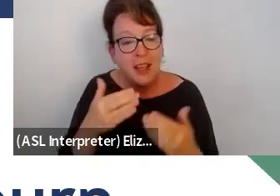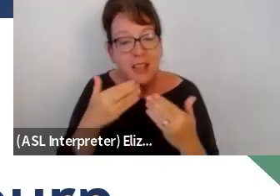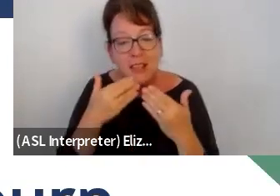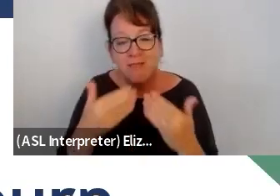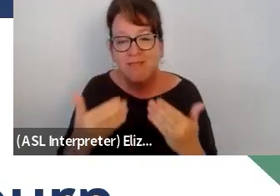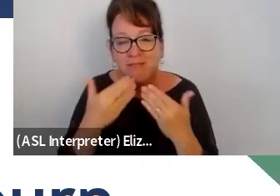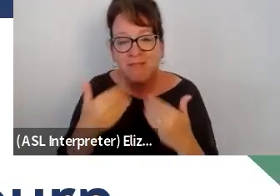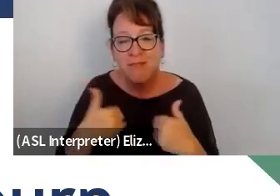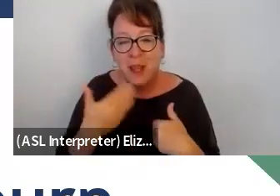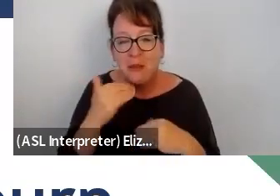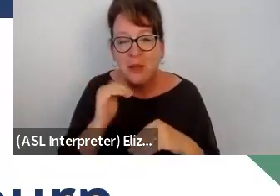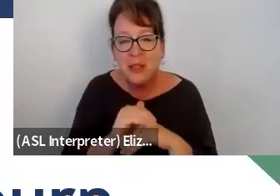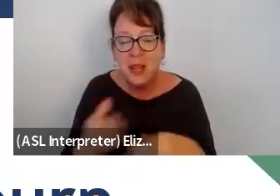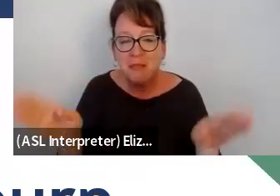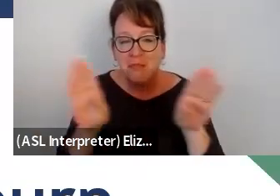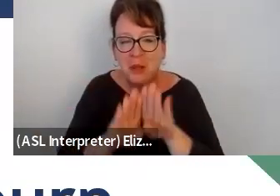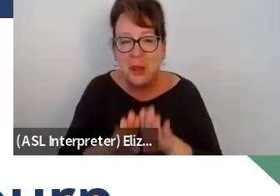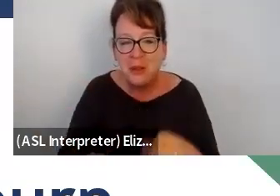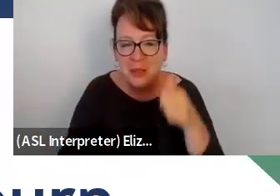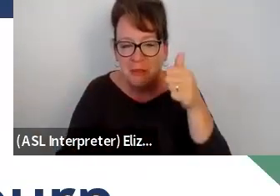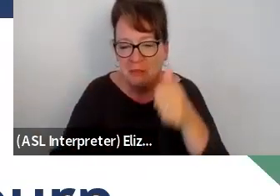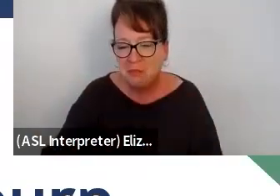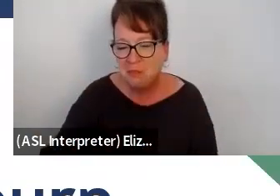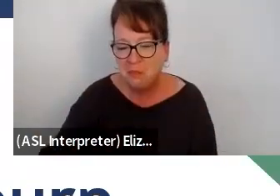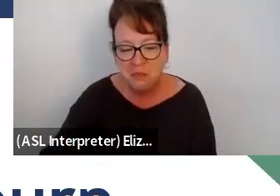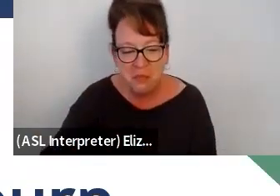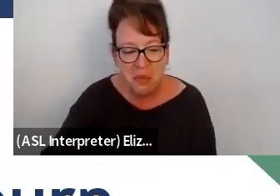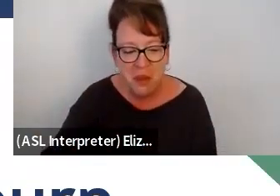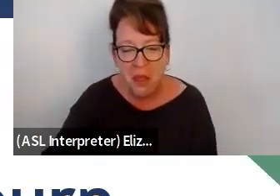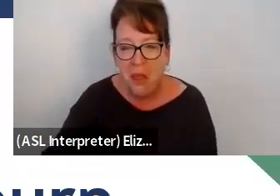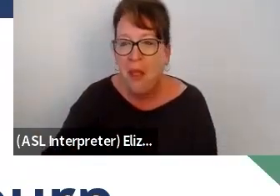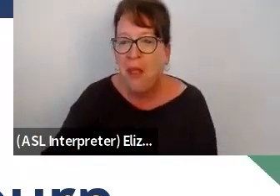the infrastructure. That's our current thinking. So I hope that helps answer some of the recurring